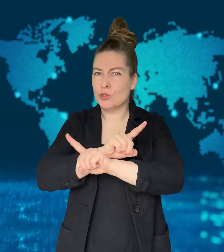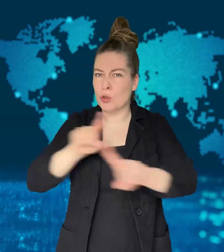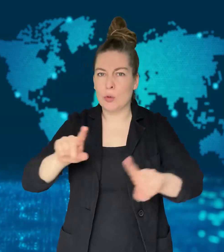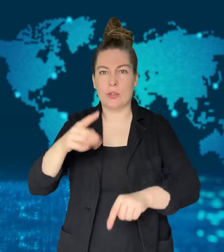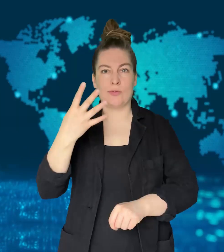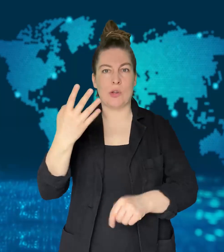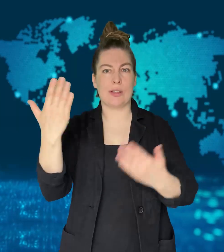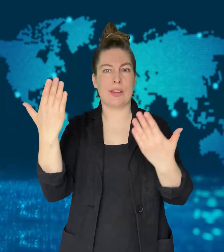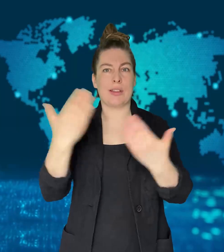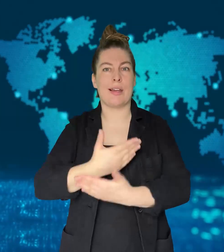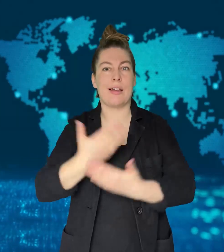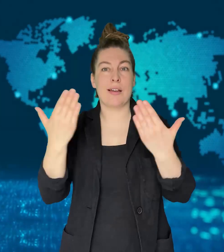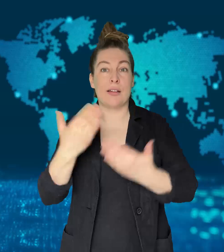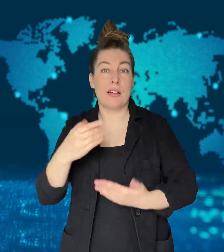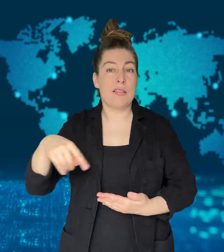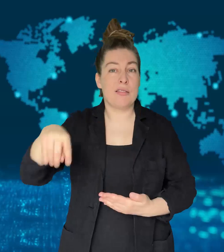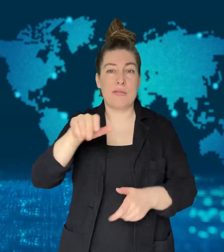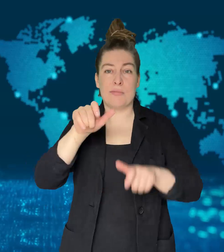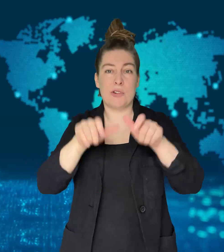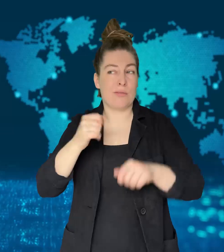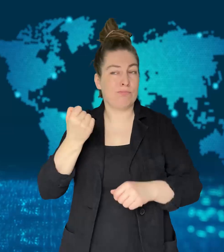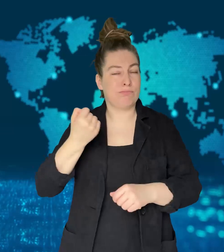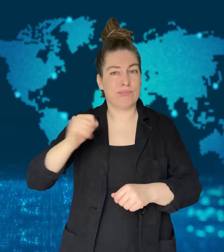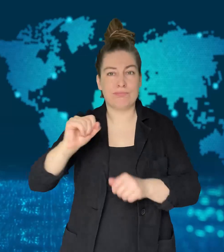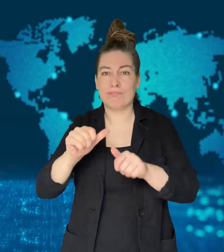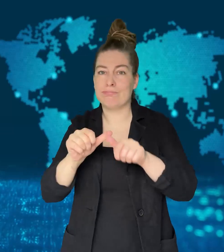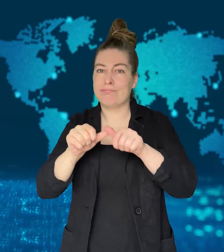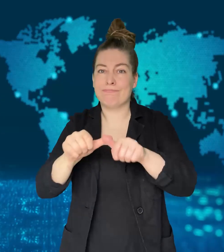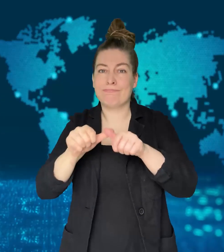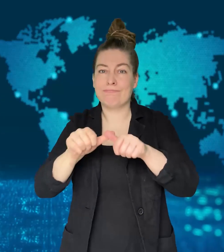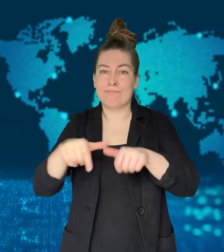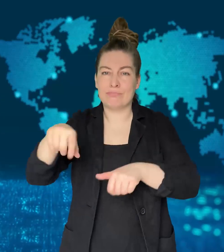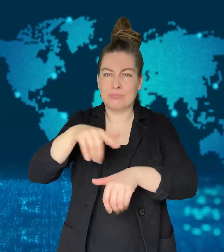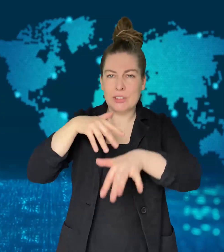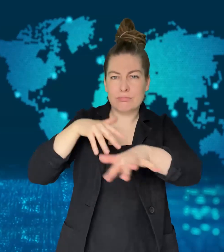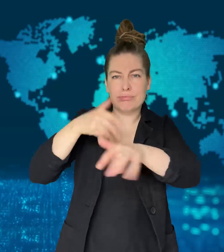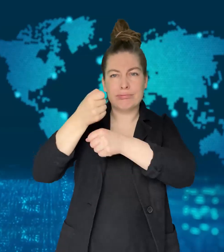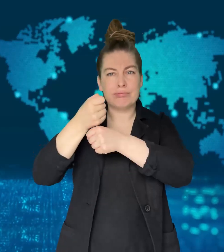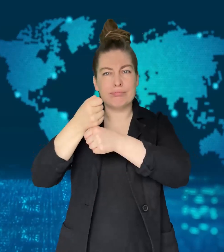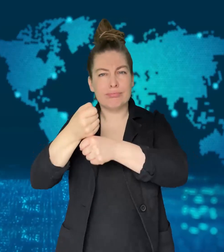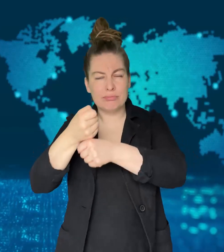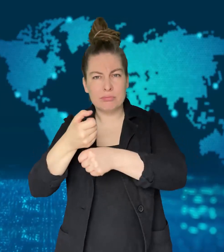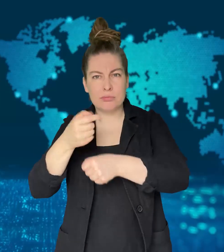in Turkiye despite the President banning street